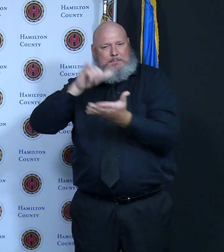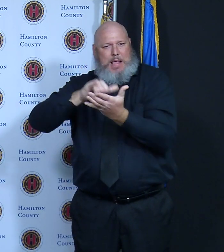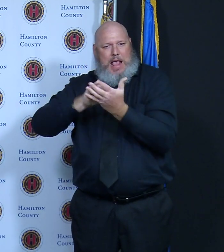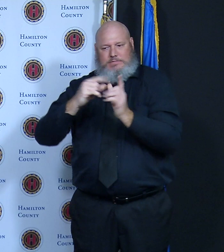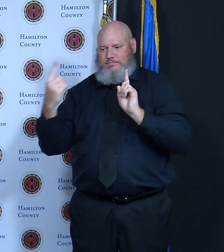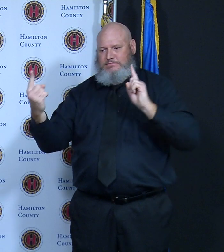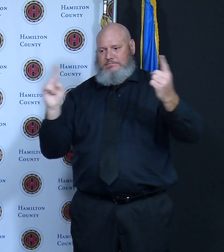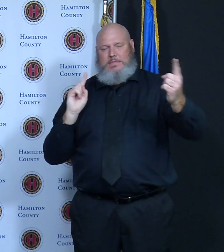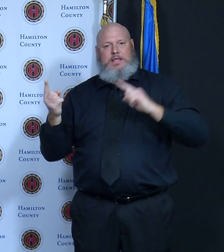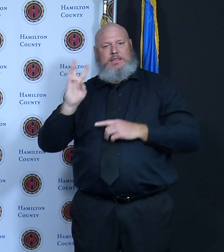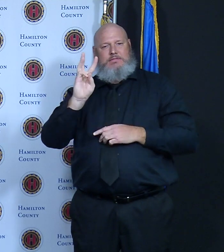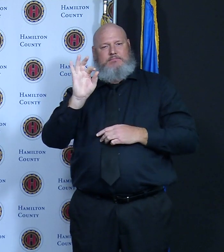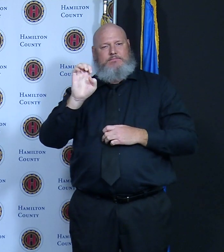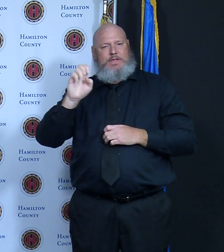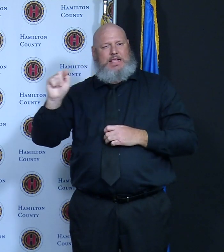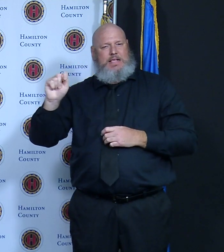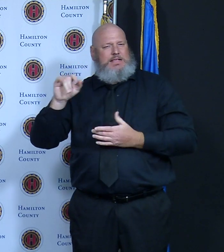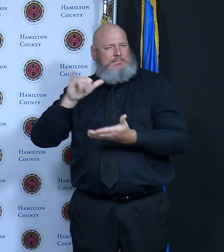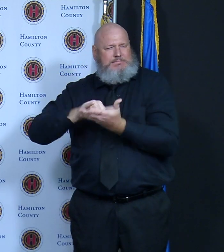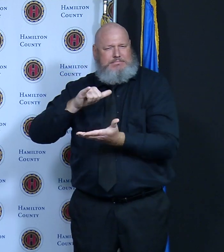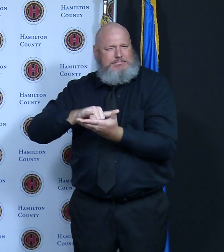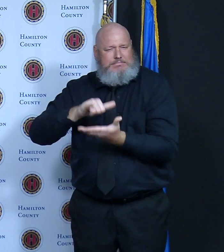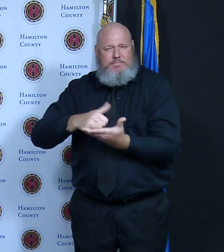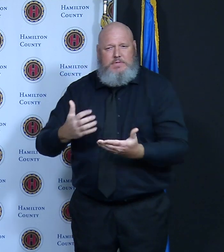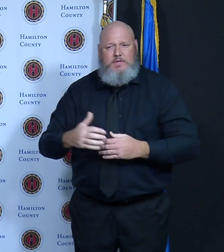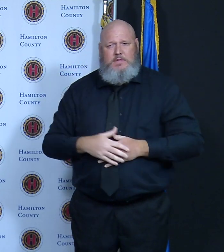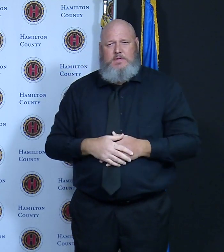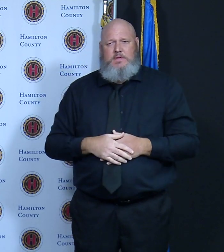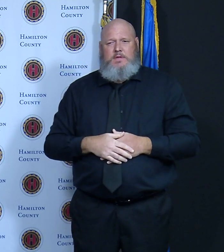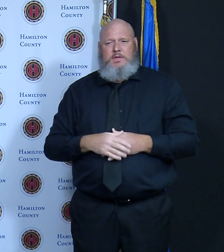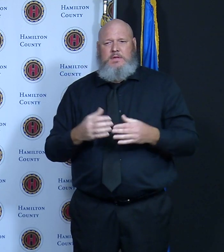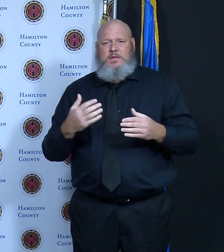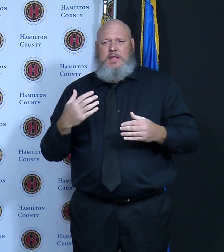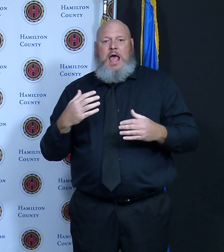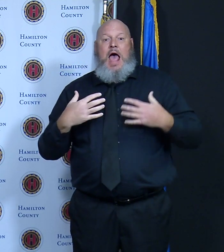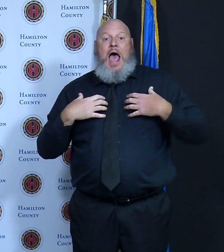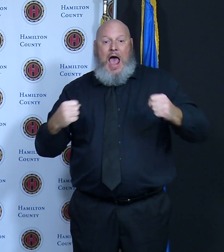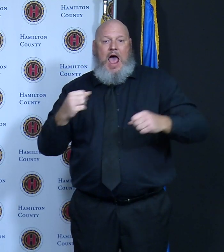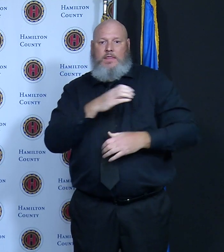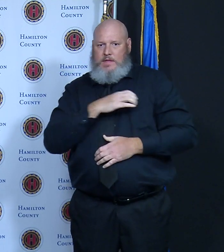distancing and staying at home when we can this question is for director